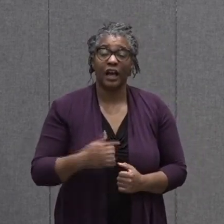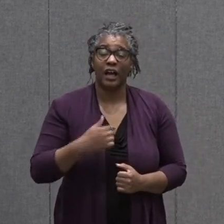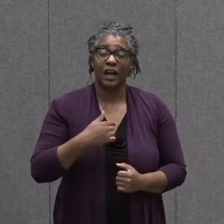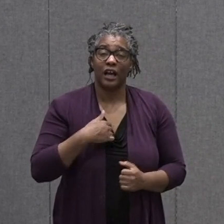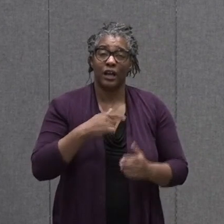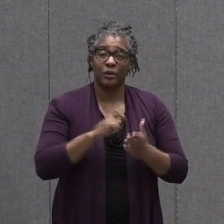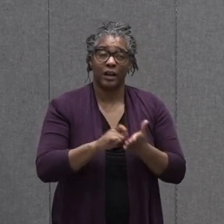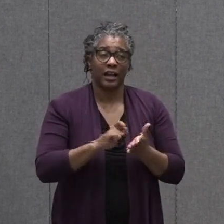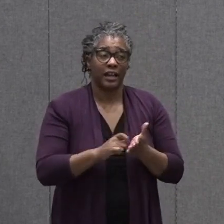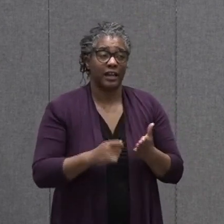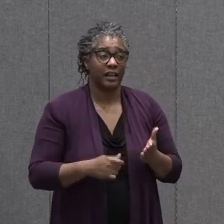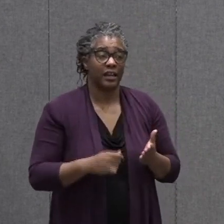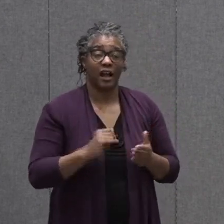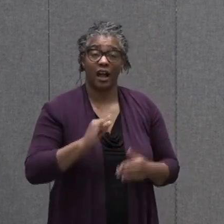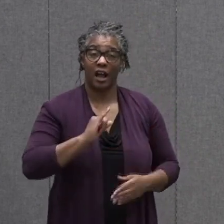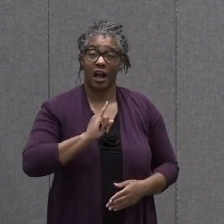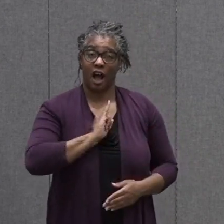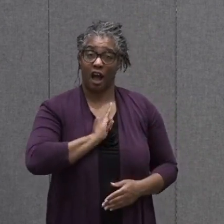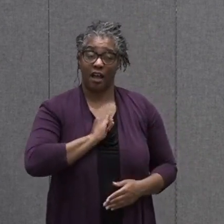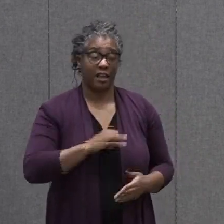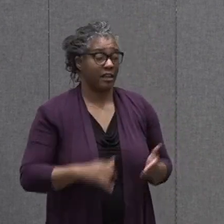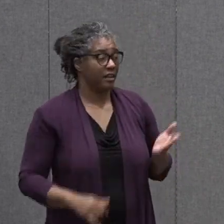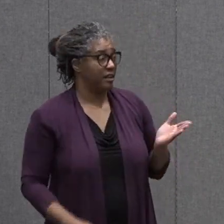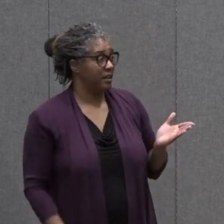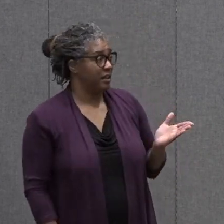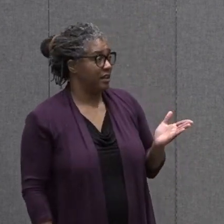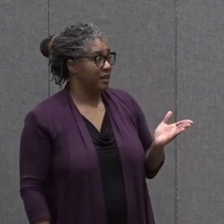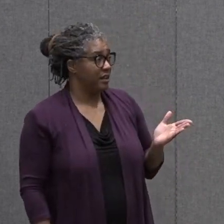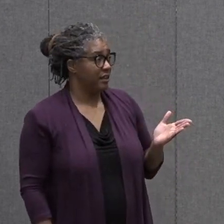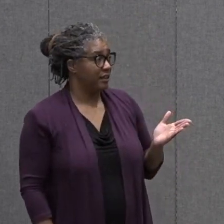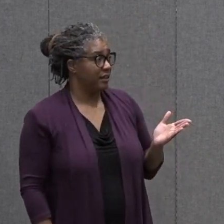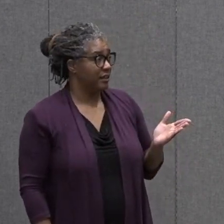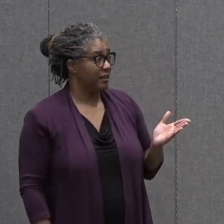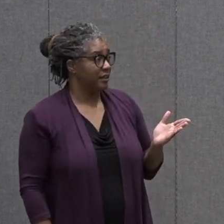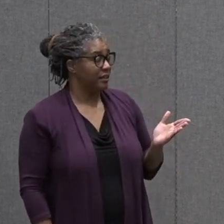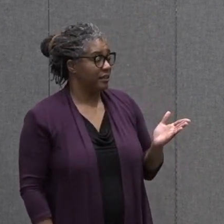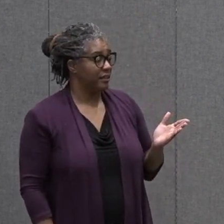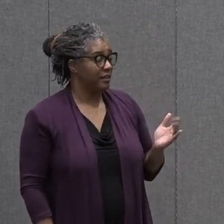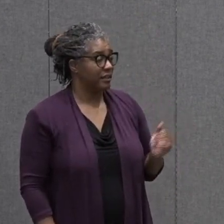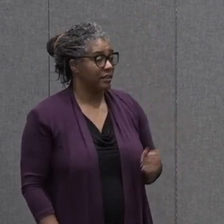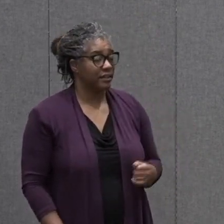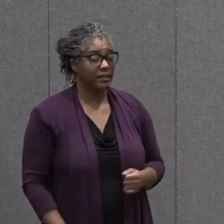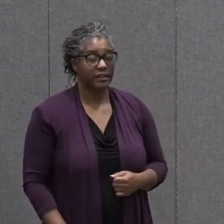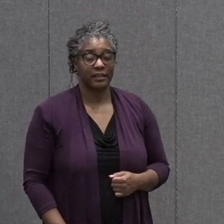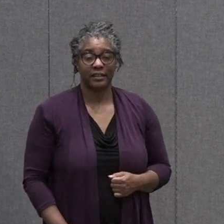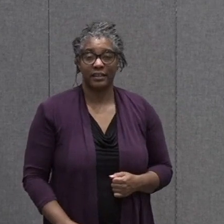I'm gonna leave a space for my next word, and I'm gonna write my word like,